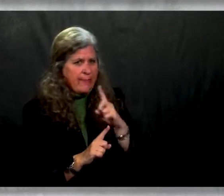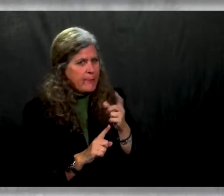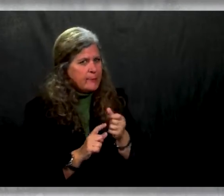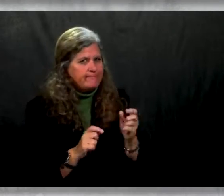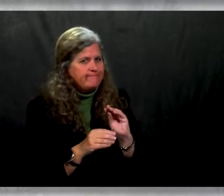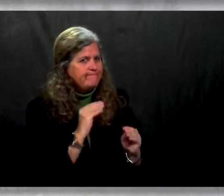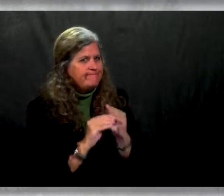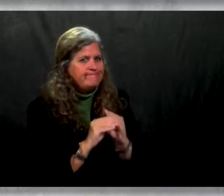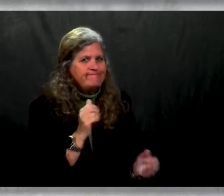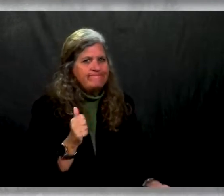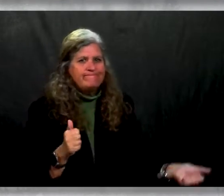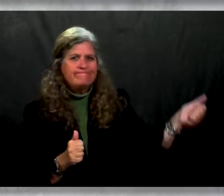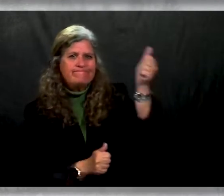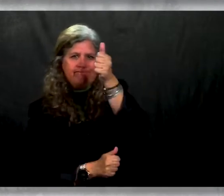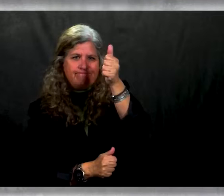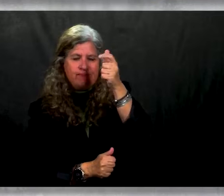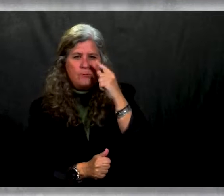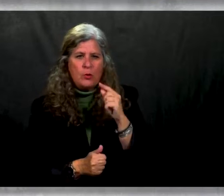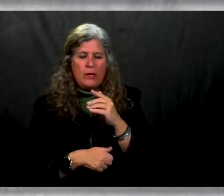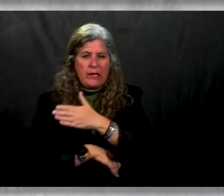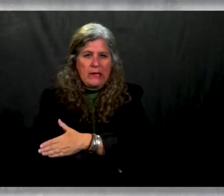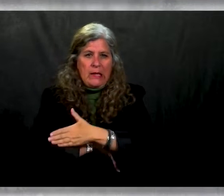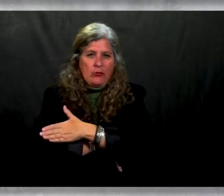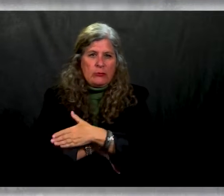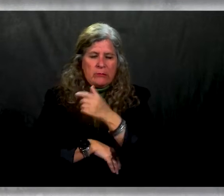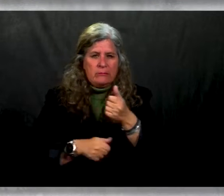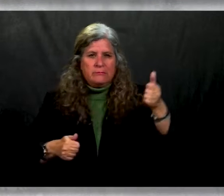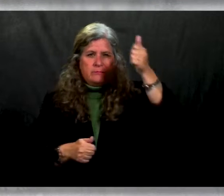they'd put the country back in a powerful position.